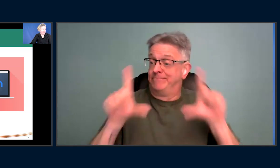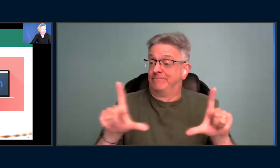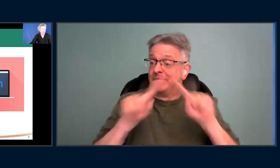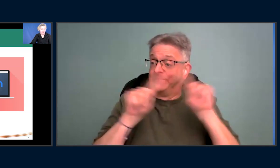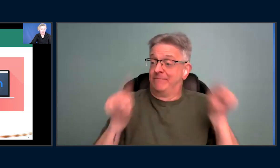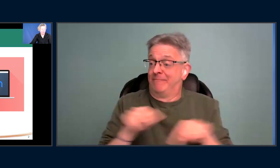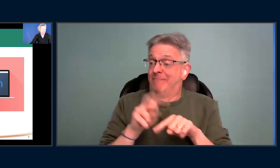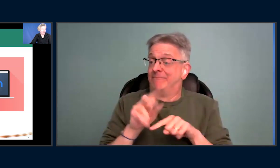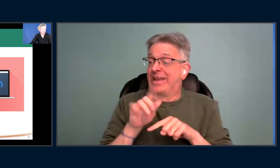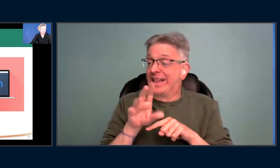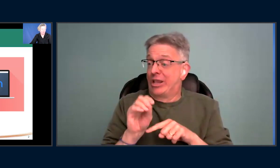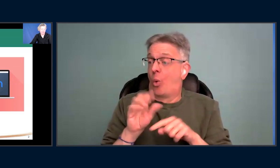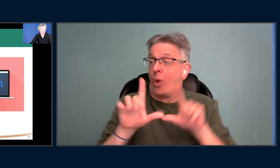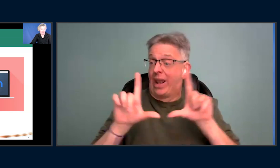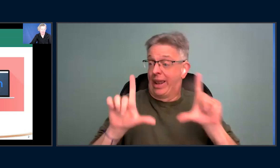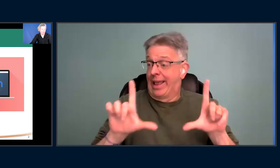Lastly, you can adjust the video layout